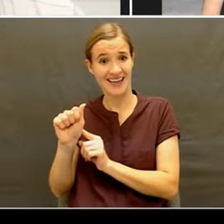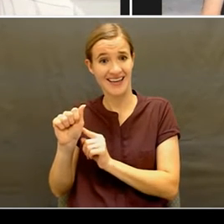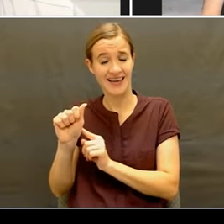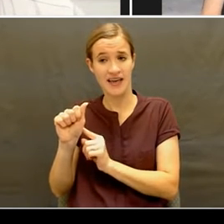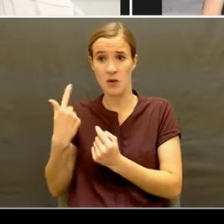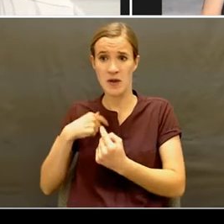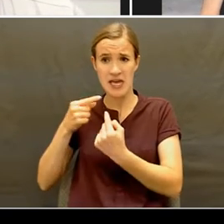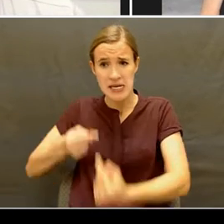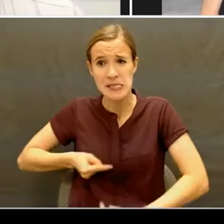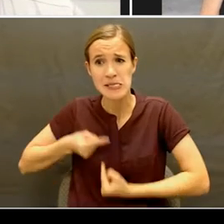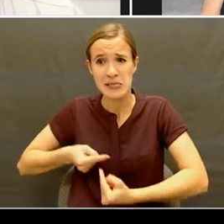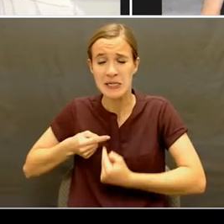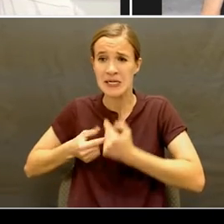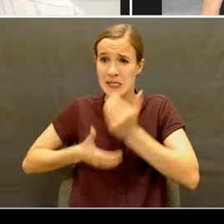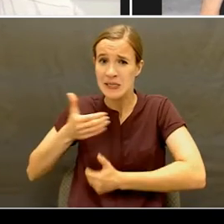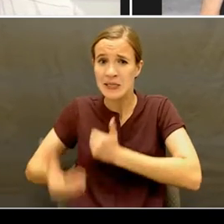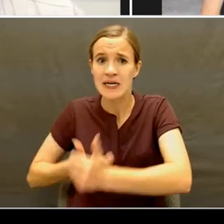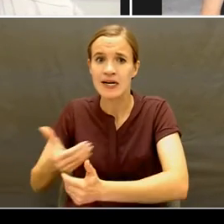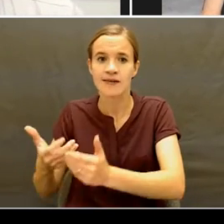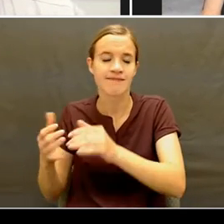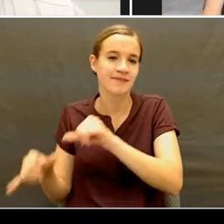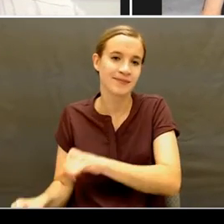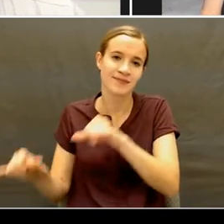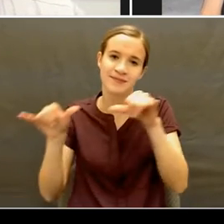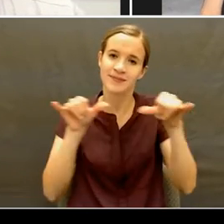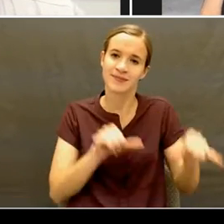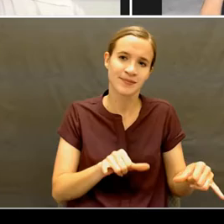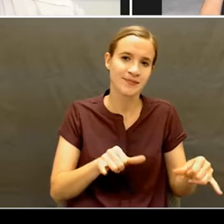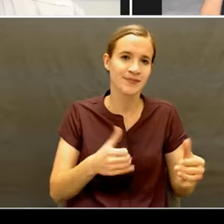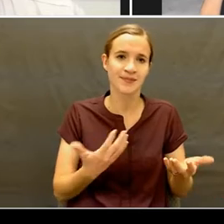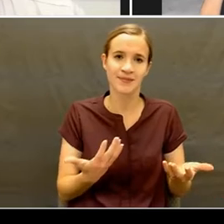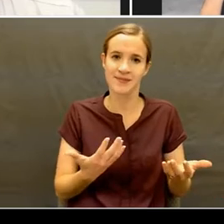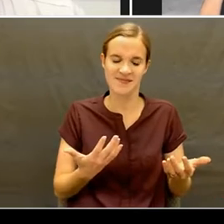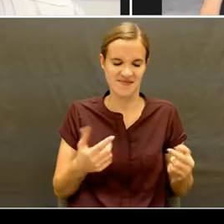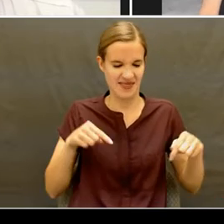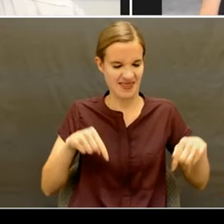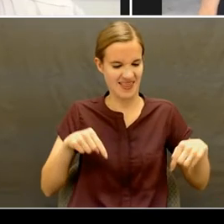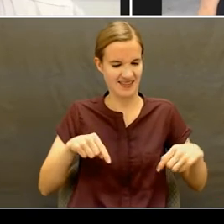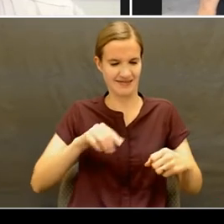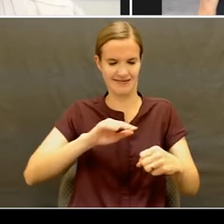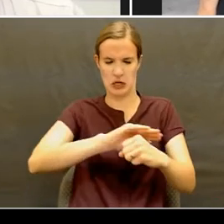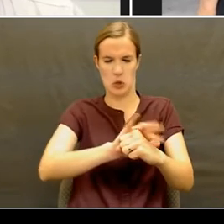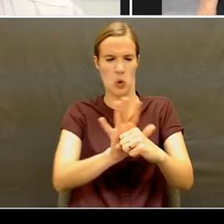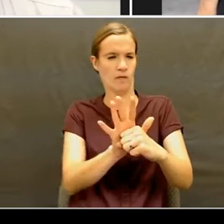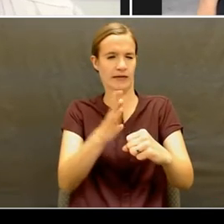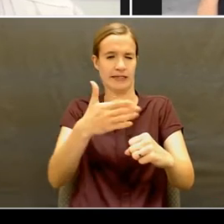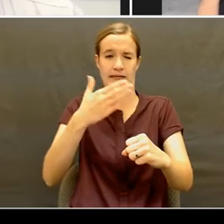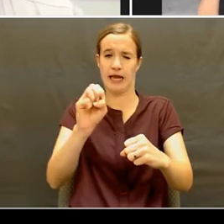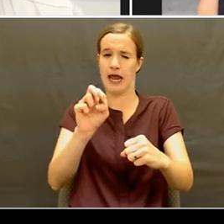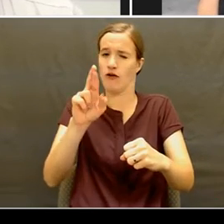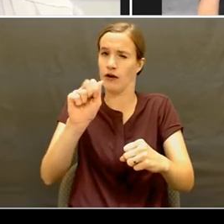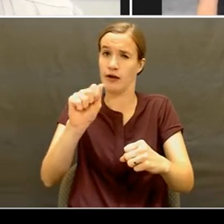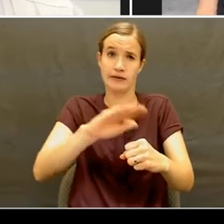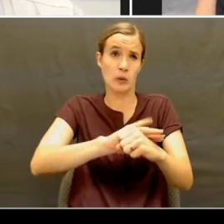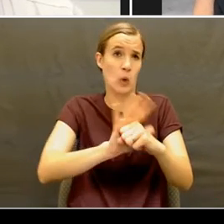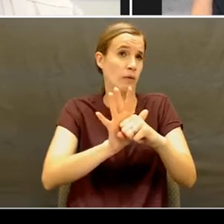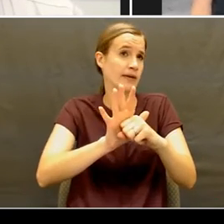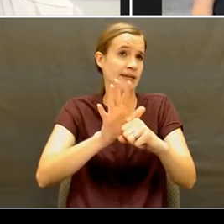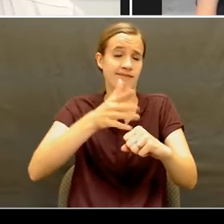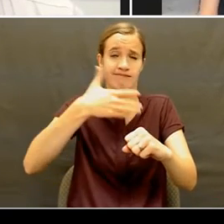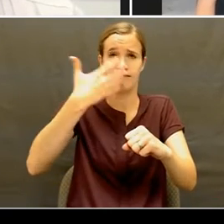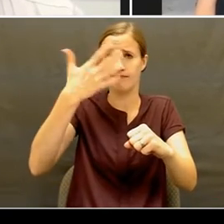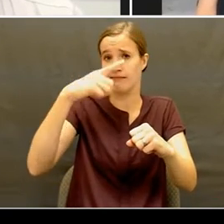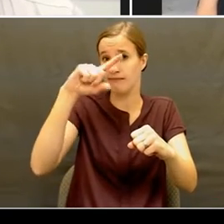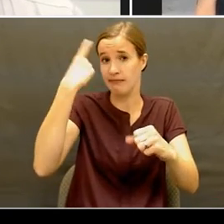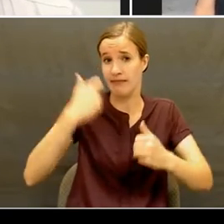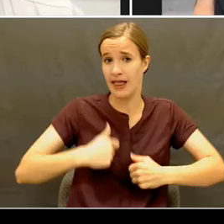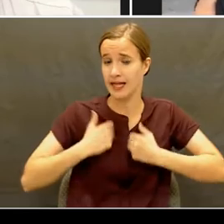to get us out of this. This, whatever it is called the COVID era, the COVID um, Black Lives Matter.